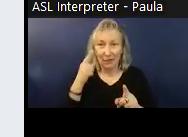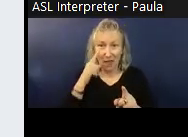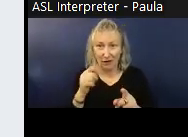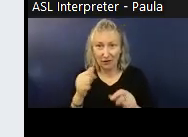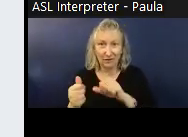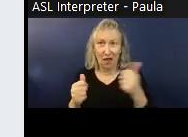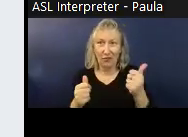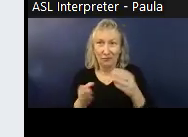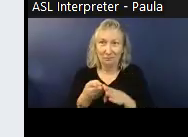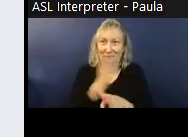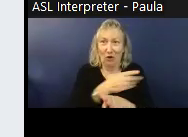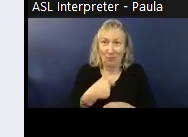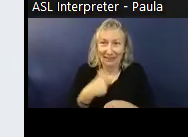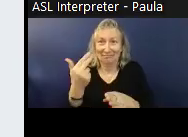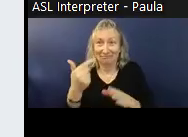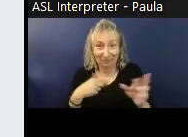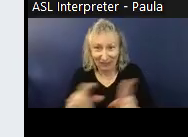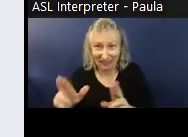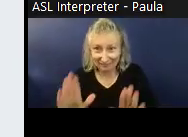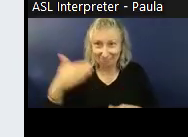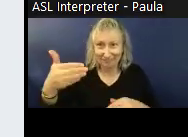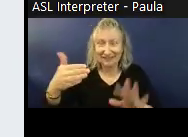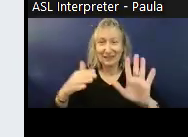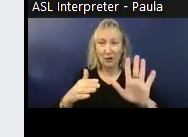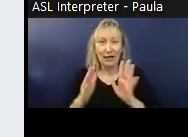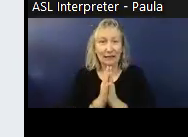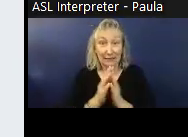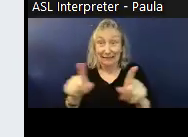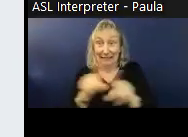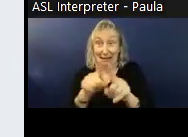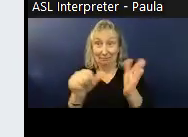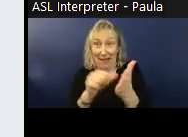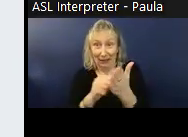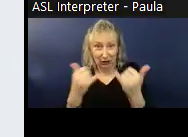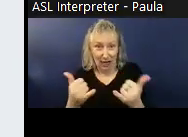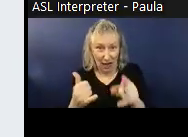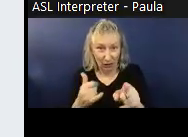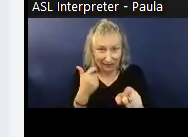So and with that actually on the same page that Steph was just on page 9,